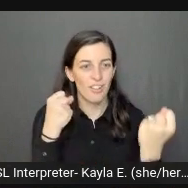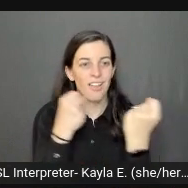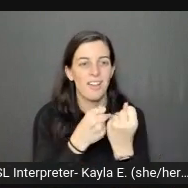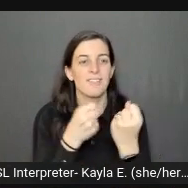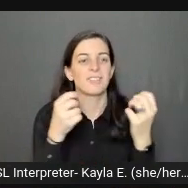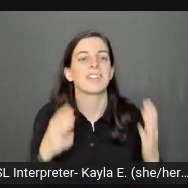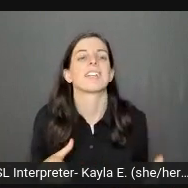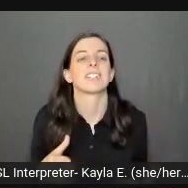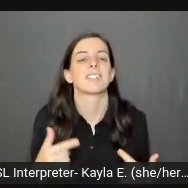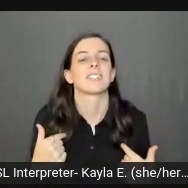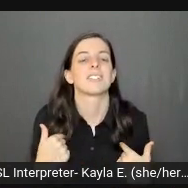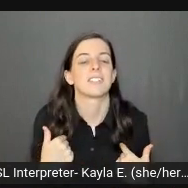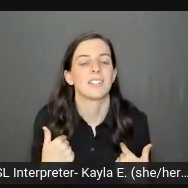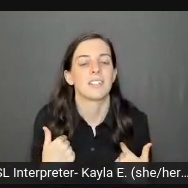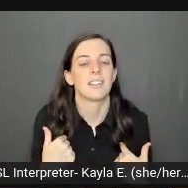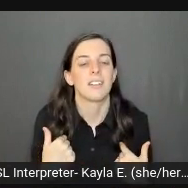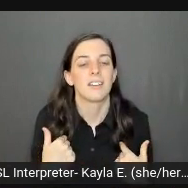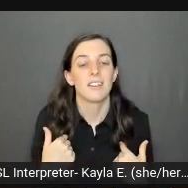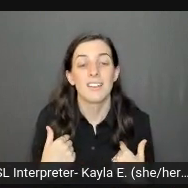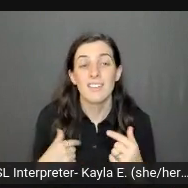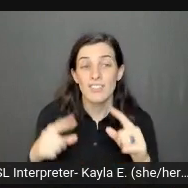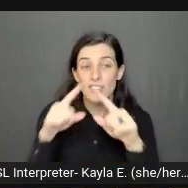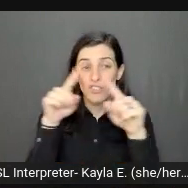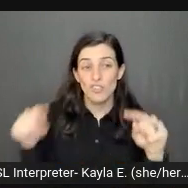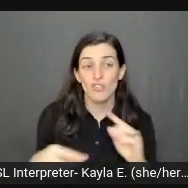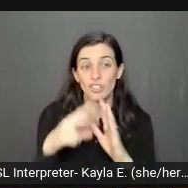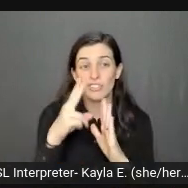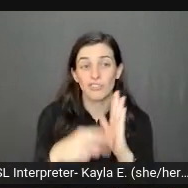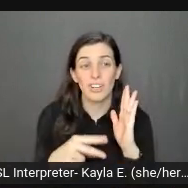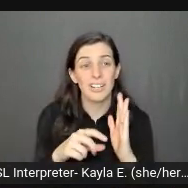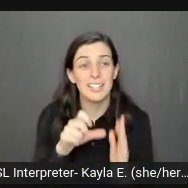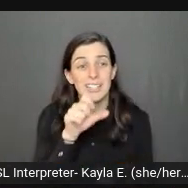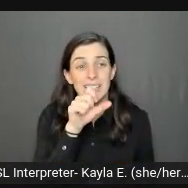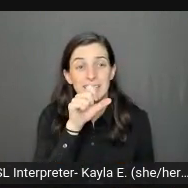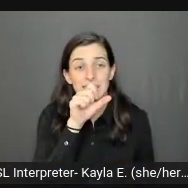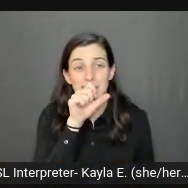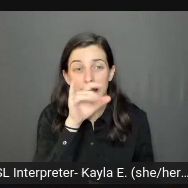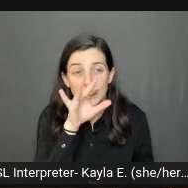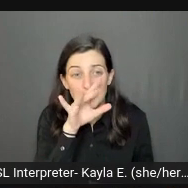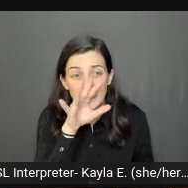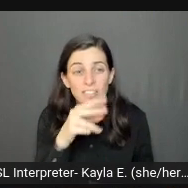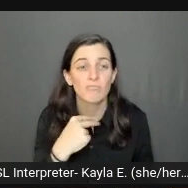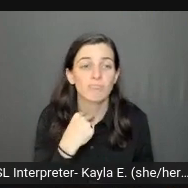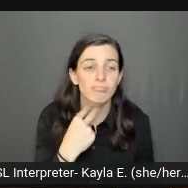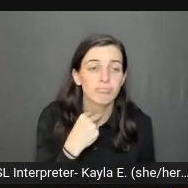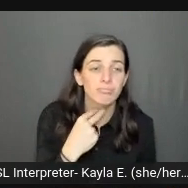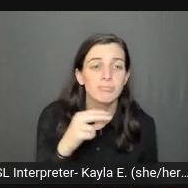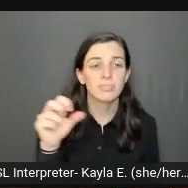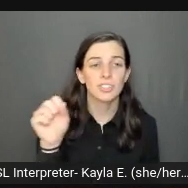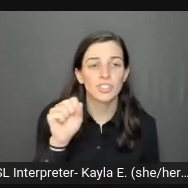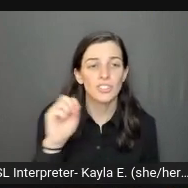Screen reader is actually a speech software that converts text into speech.